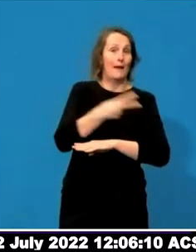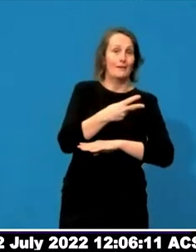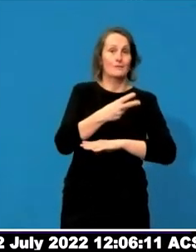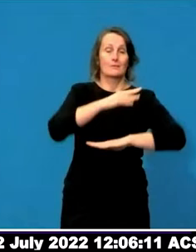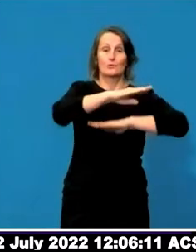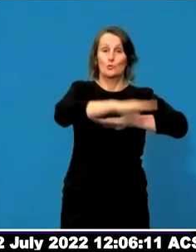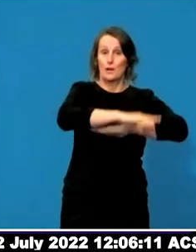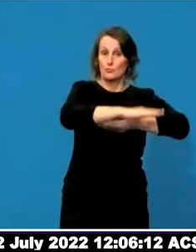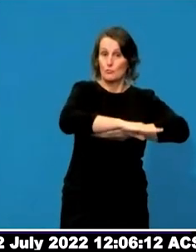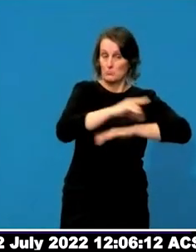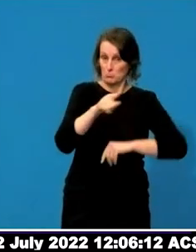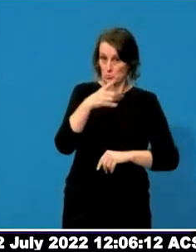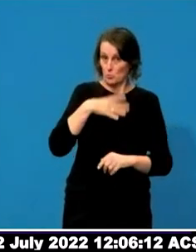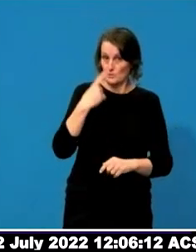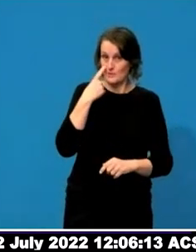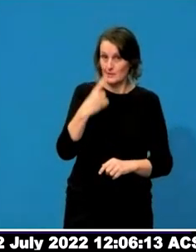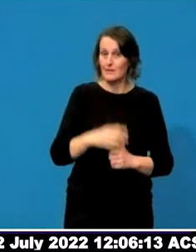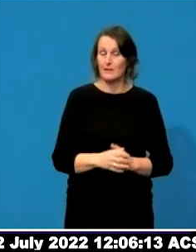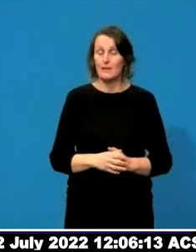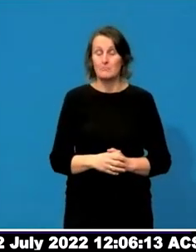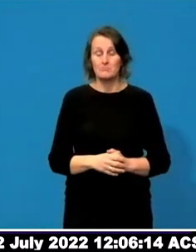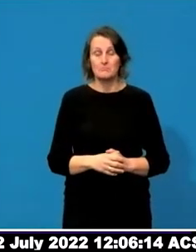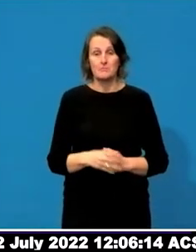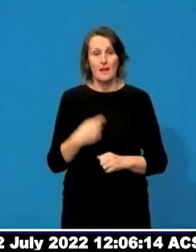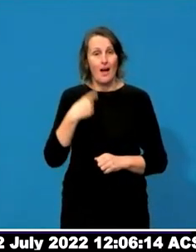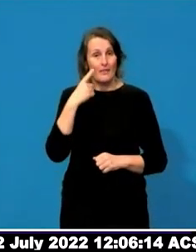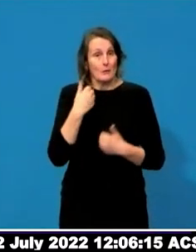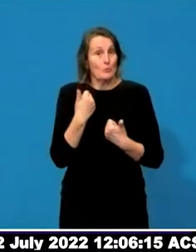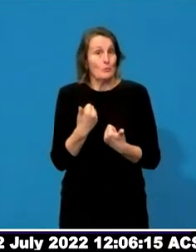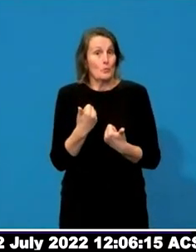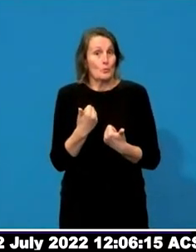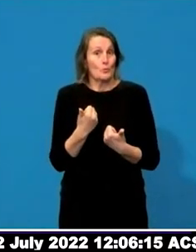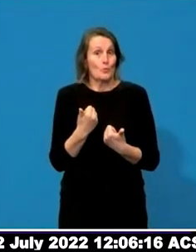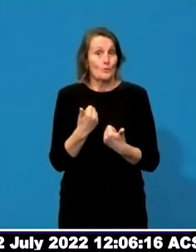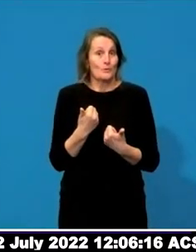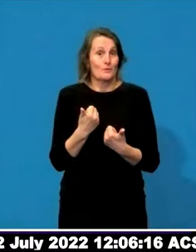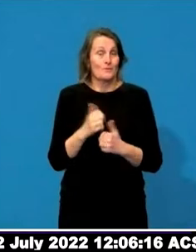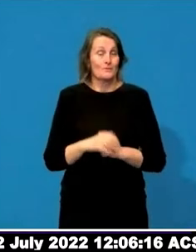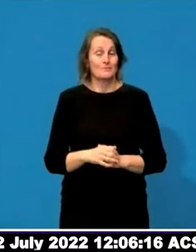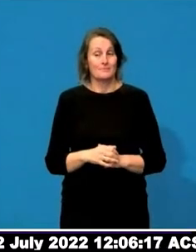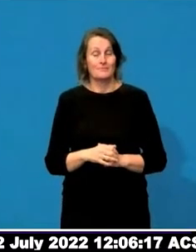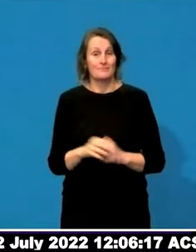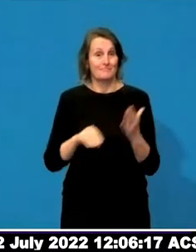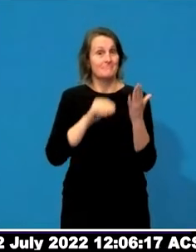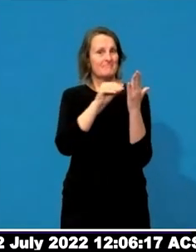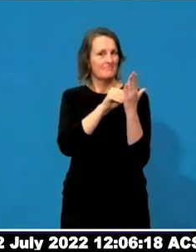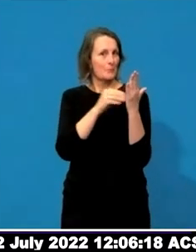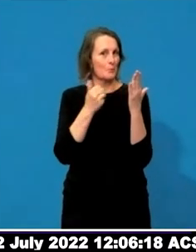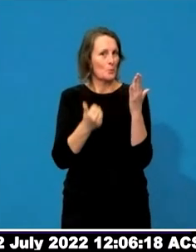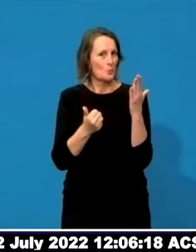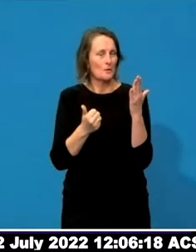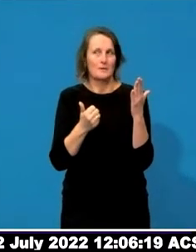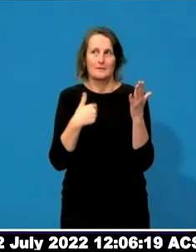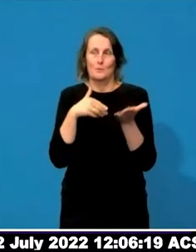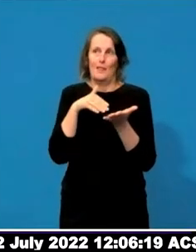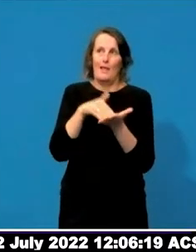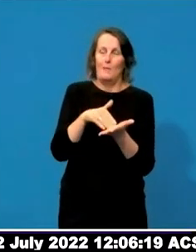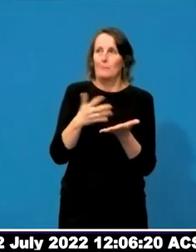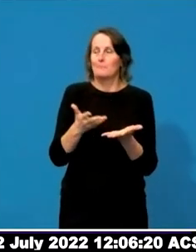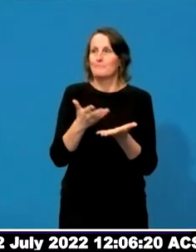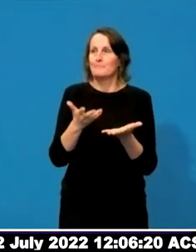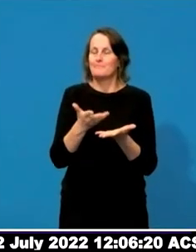I think that would be a good step towards the - you know, the -